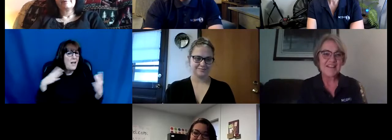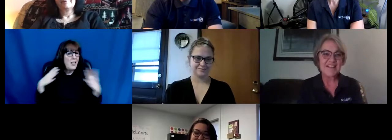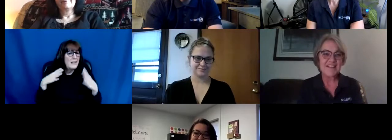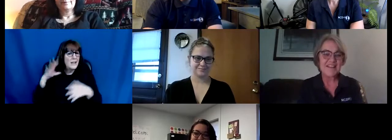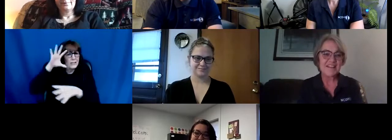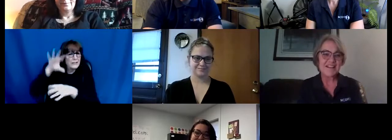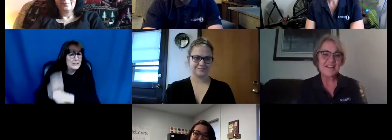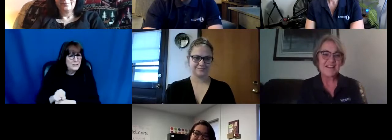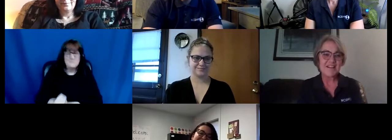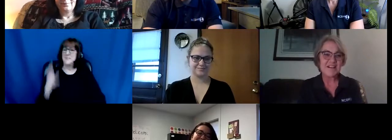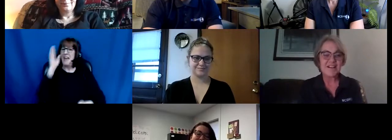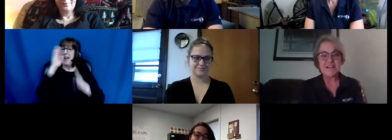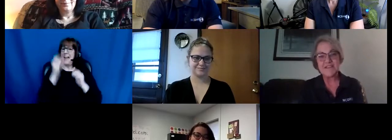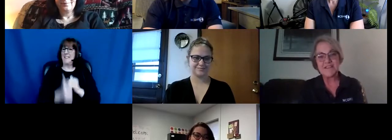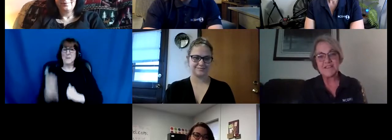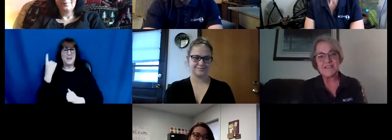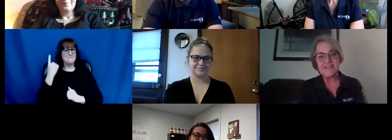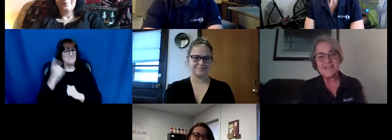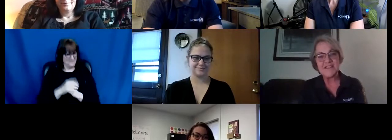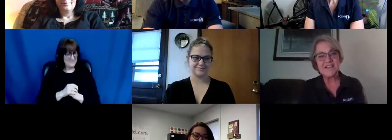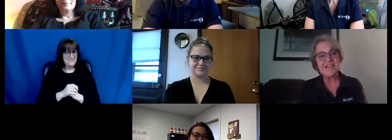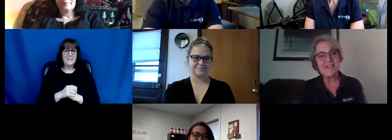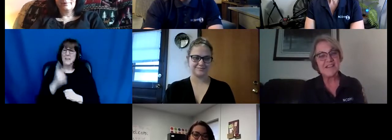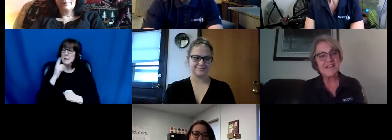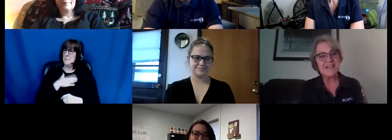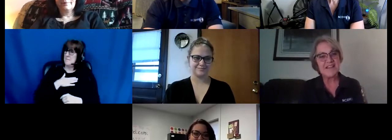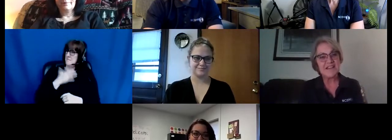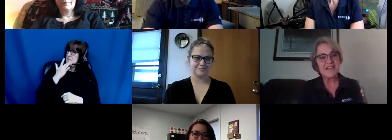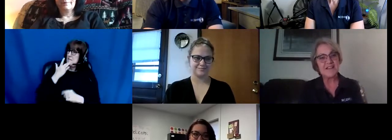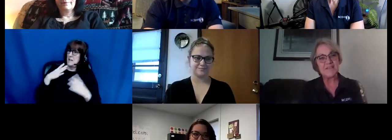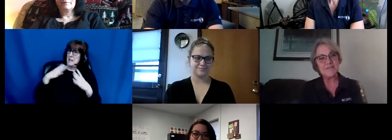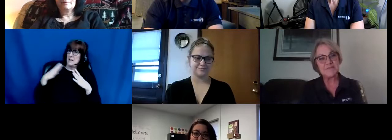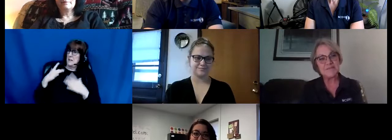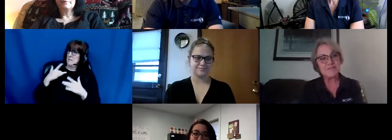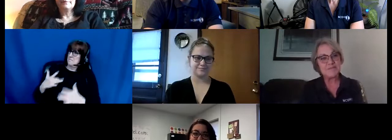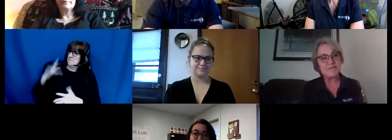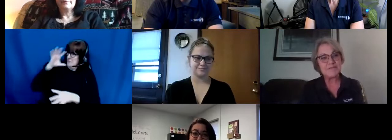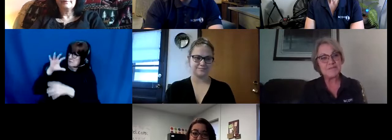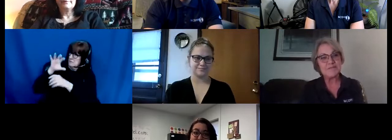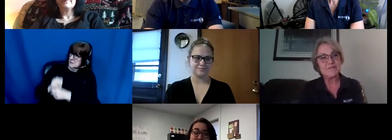Hi everybody um I think my favorite holiday tradition it applies to basically all of the